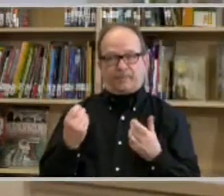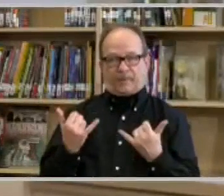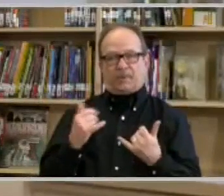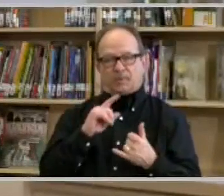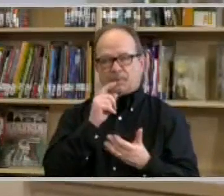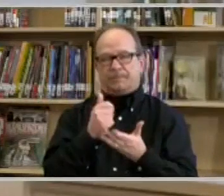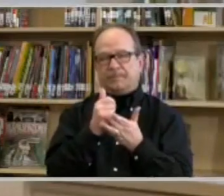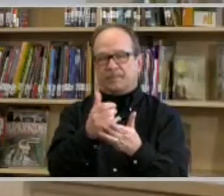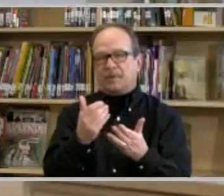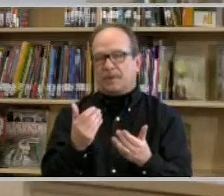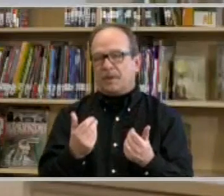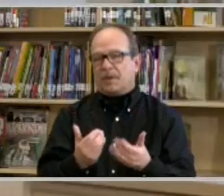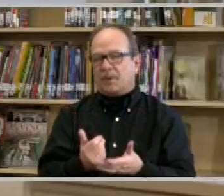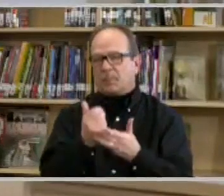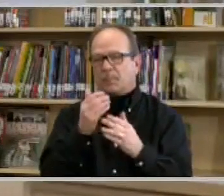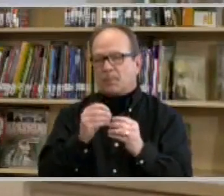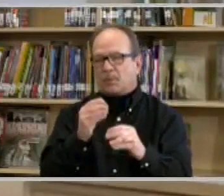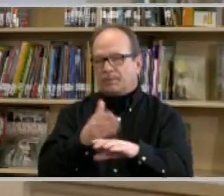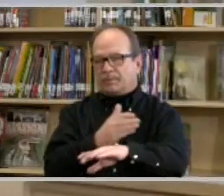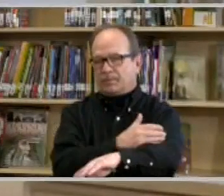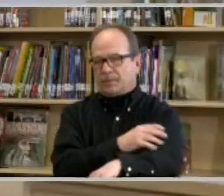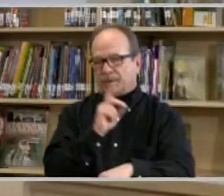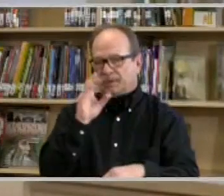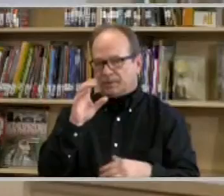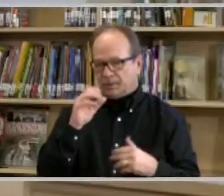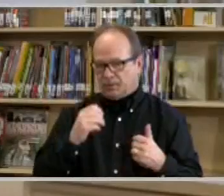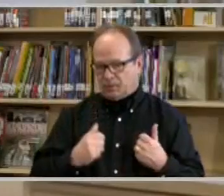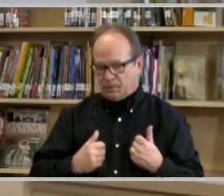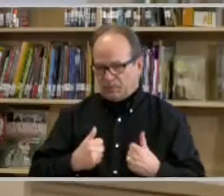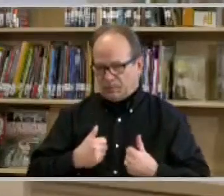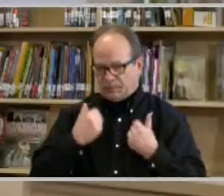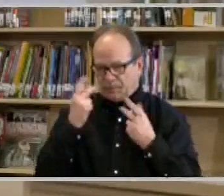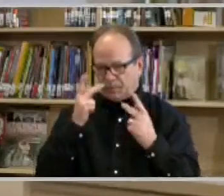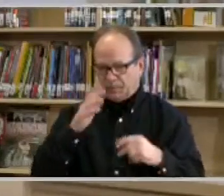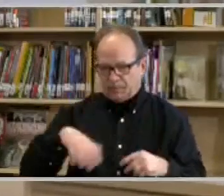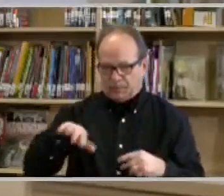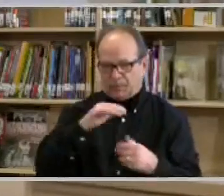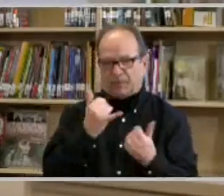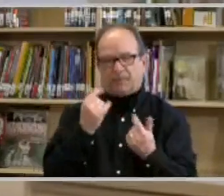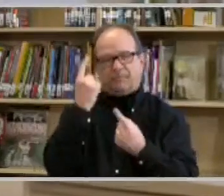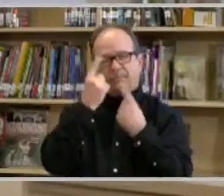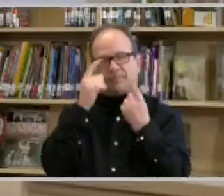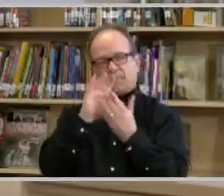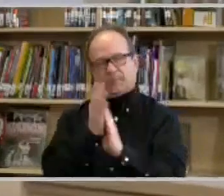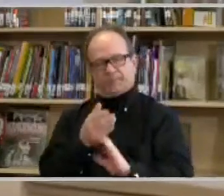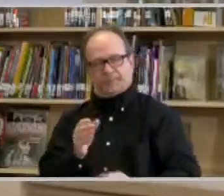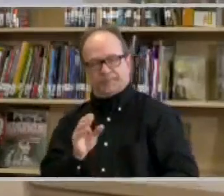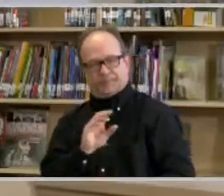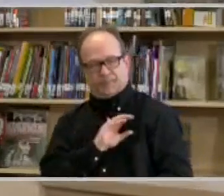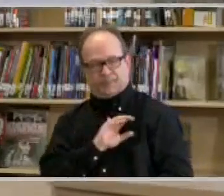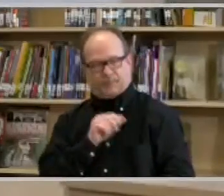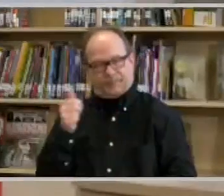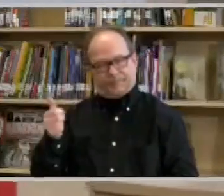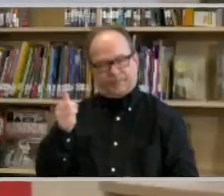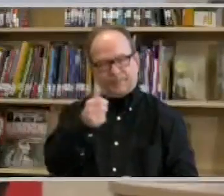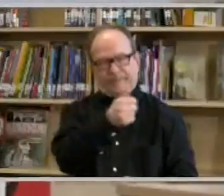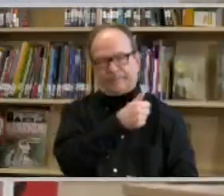AGE OF 24, AND WE KNOW THAT'S GOING TO HELP US ATTRACT MORE D.C. RESIDENTS. AND MAYOR, WE'VE GOT SOME